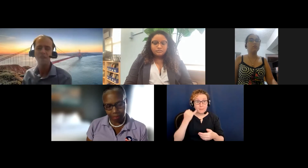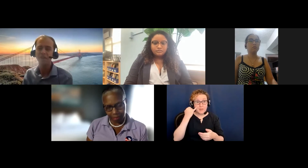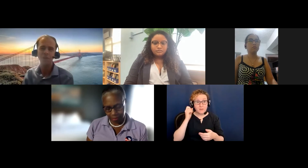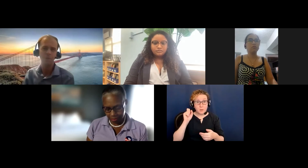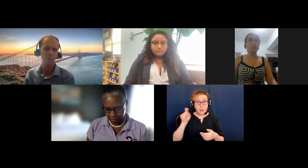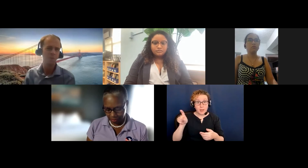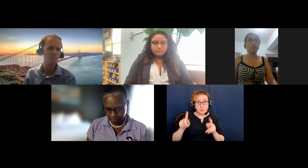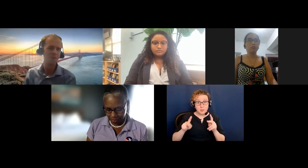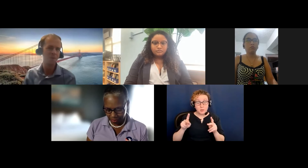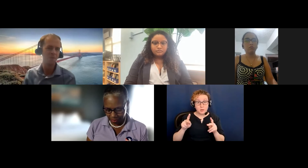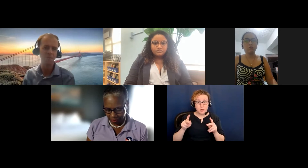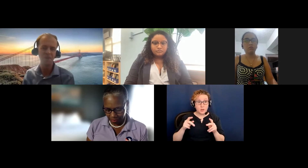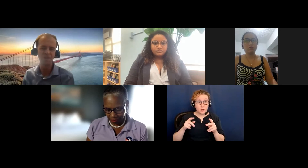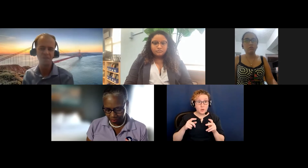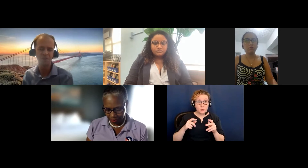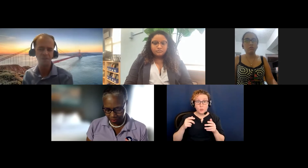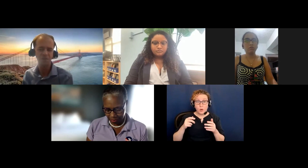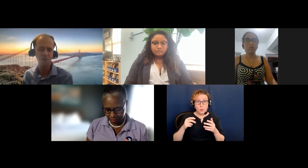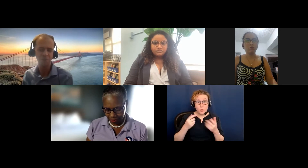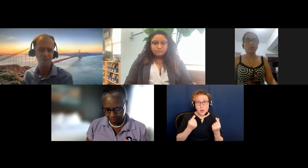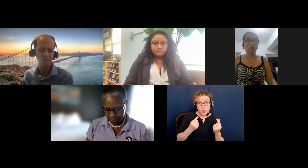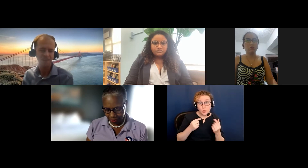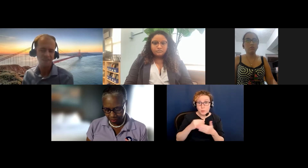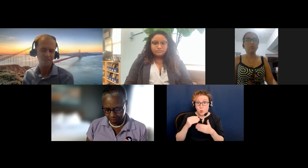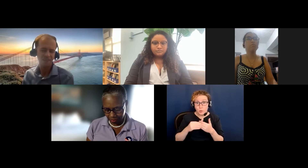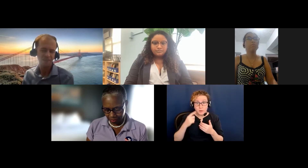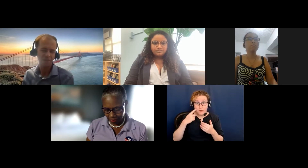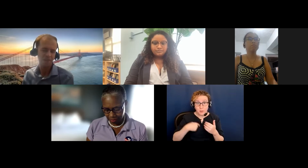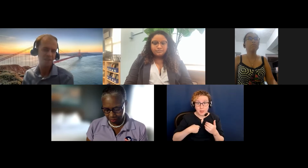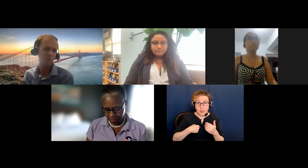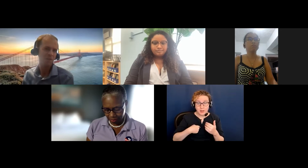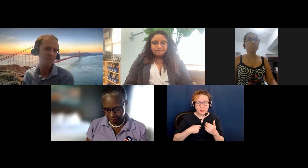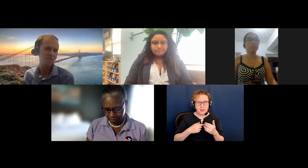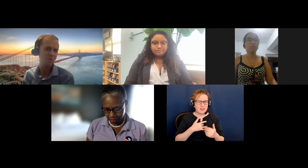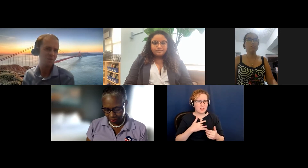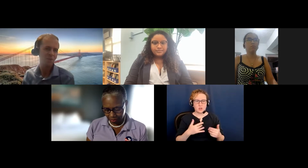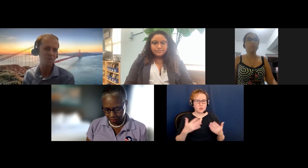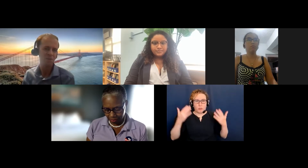I do or what programs are there for me, they don't know. They will not have a lot of answers for you.